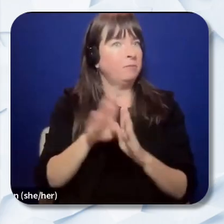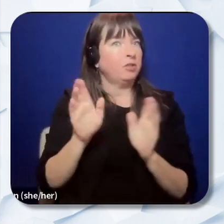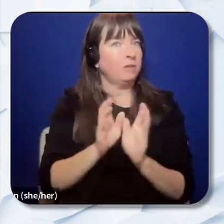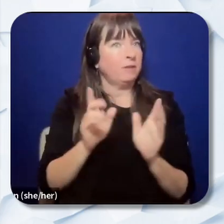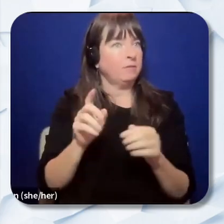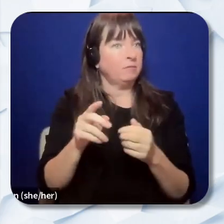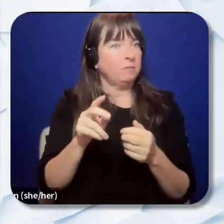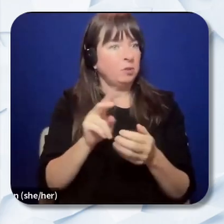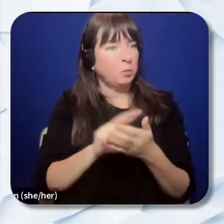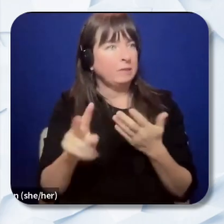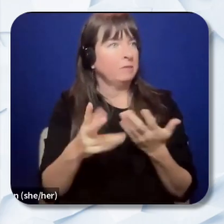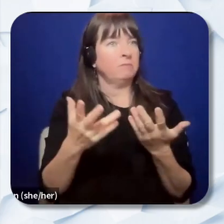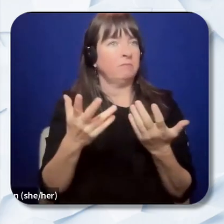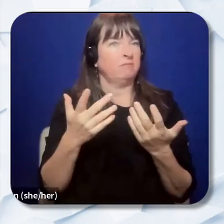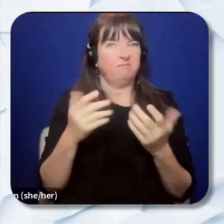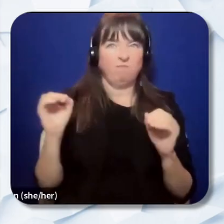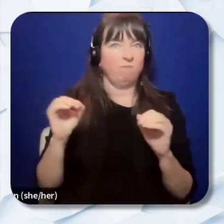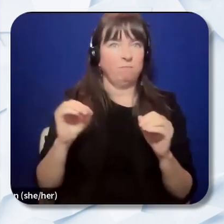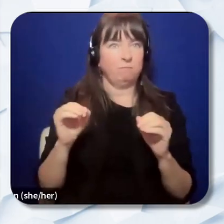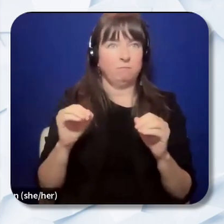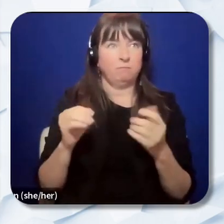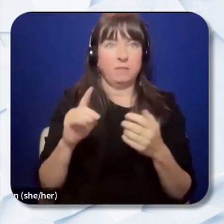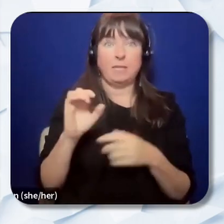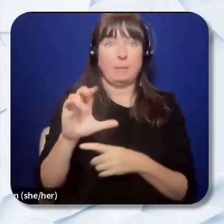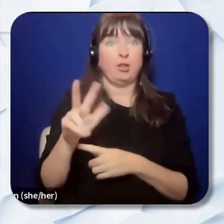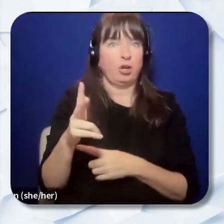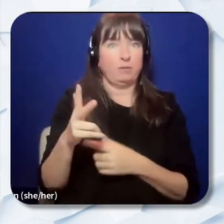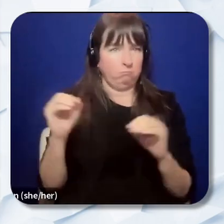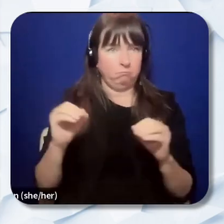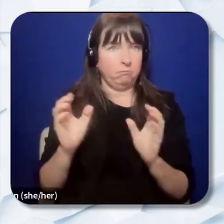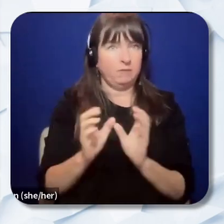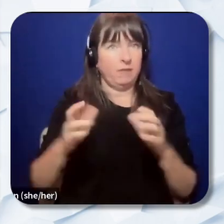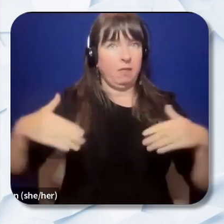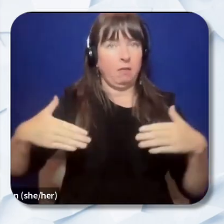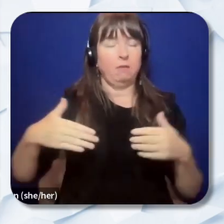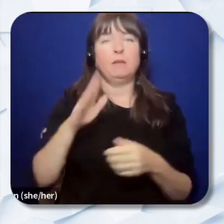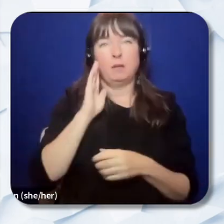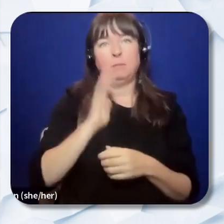next two weeks which is December third please reach out to us at going to read to you again